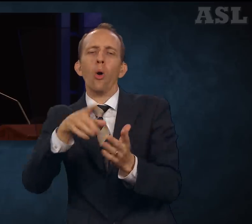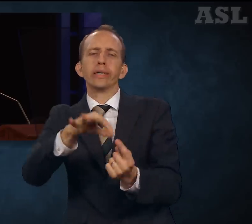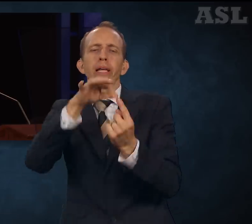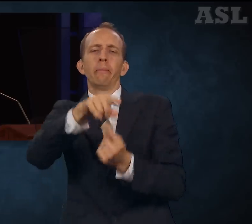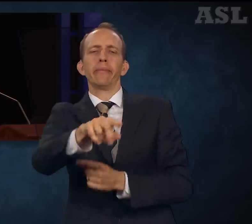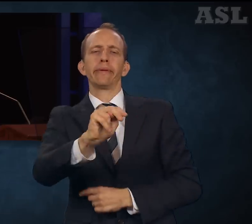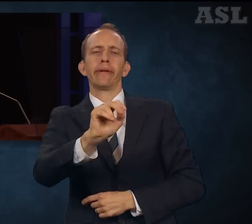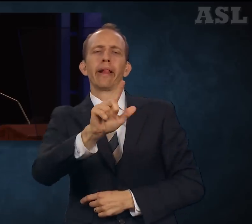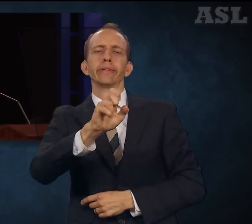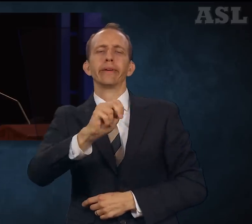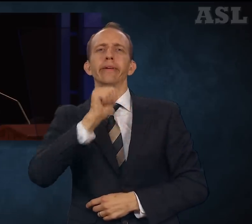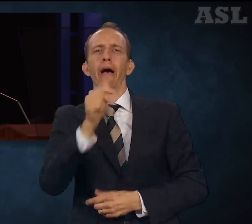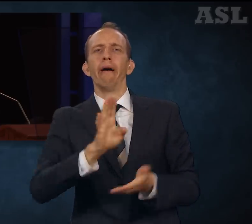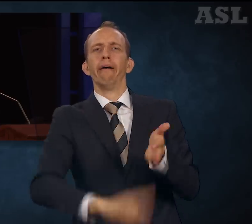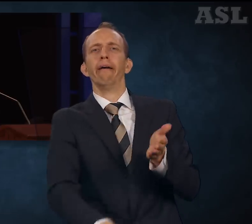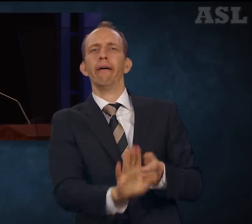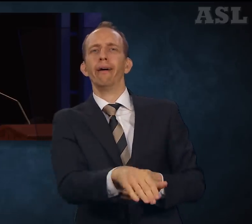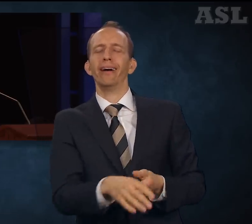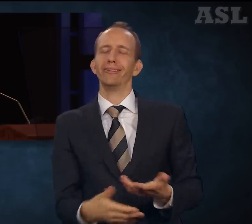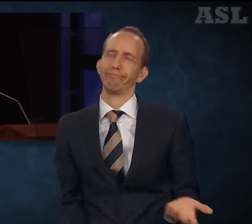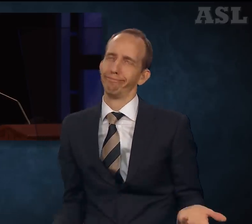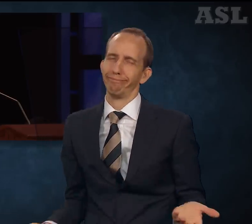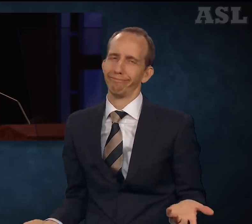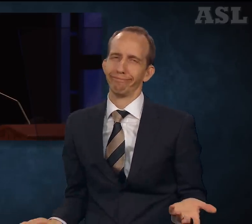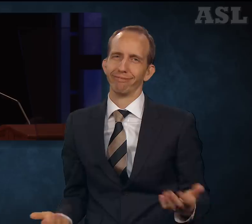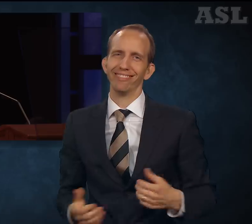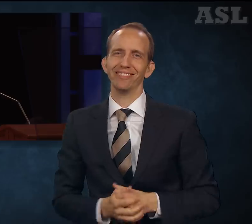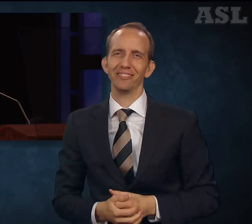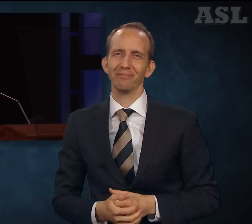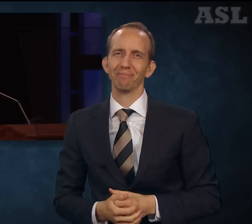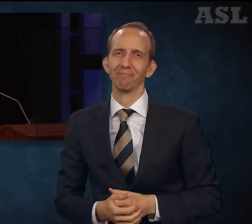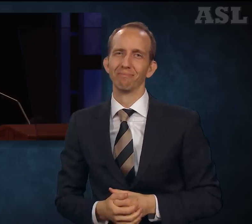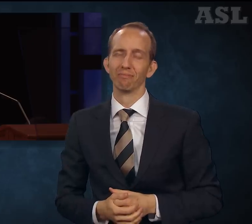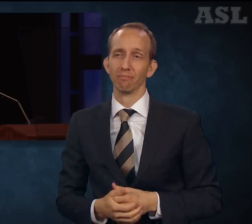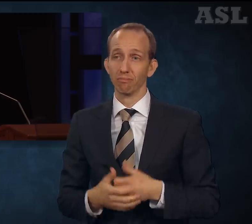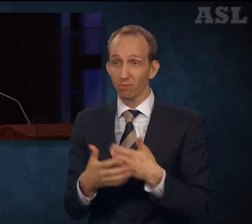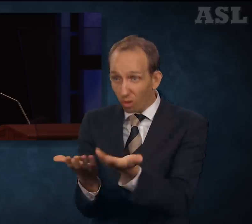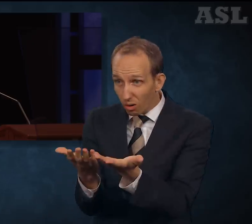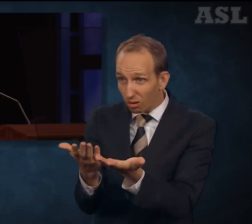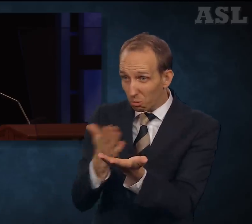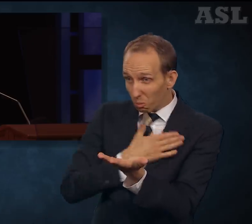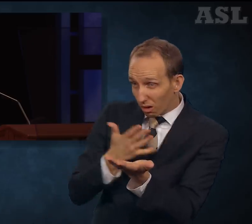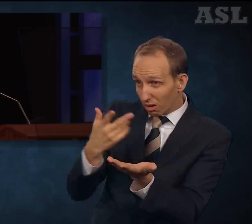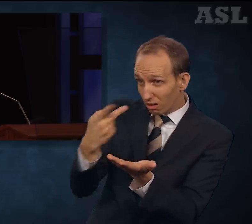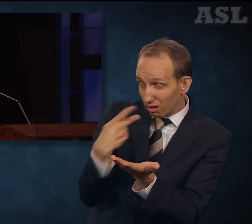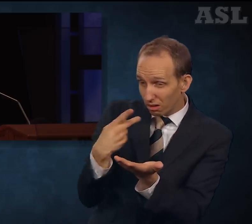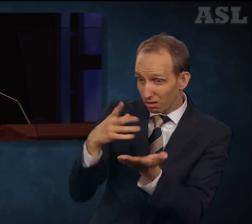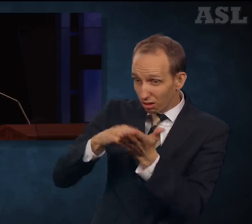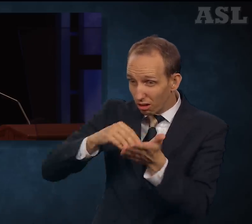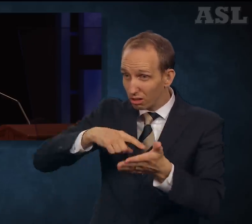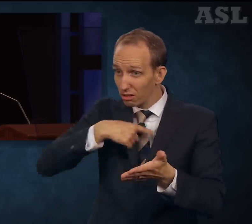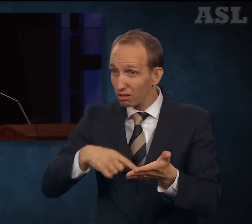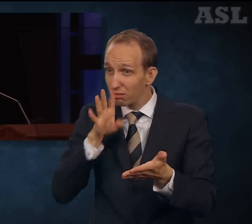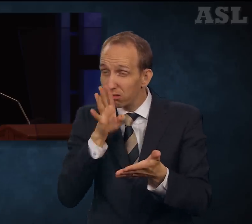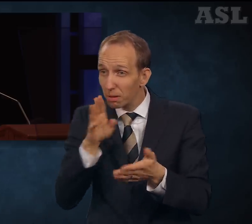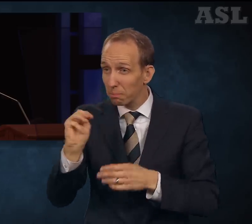'ALL EXCEPT BROTHER NELSON!'